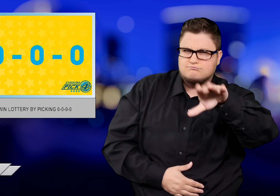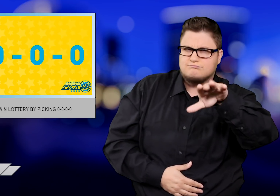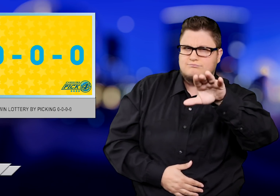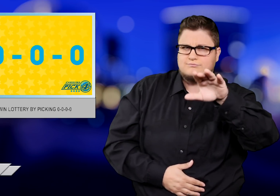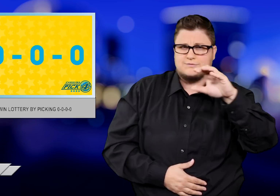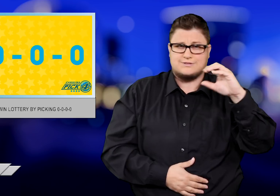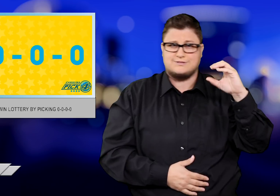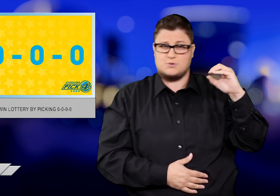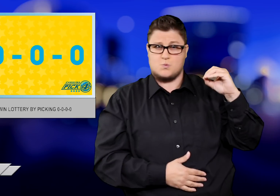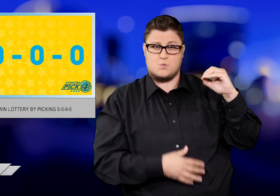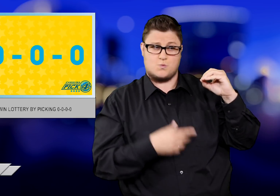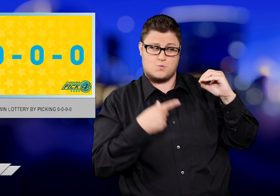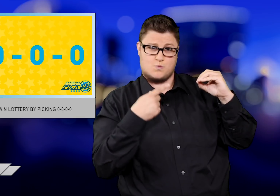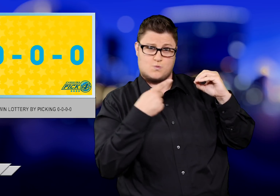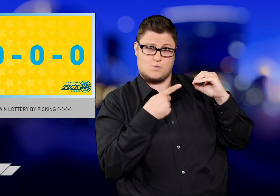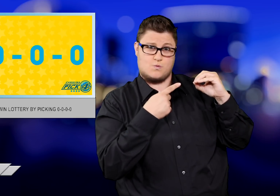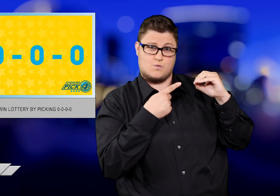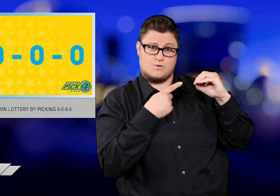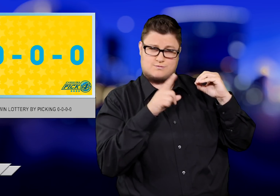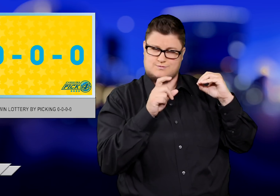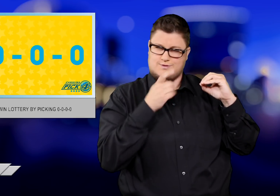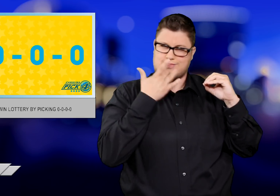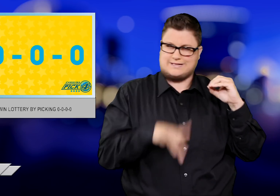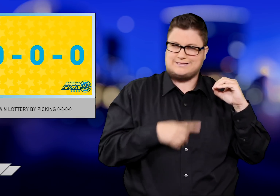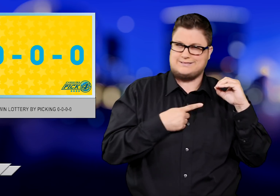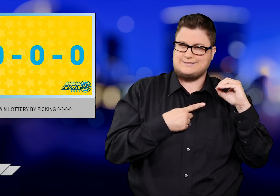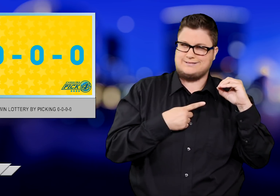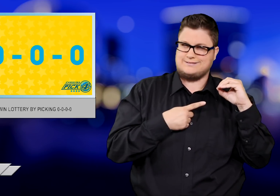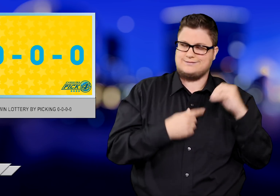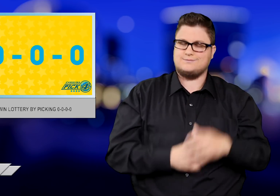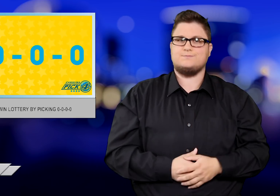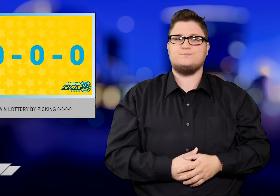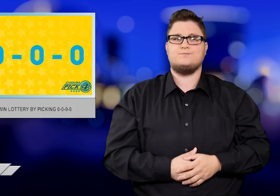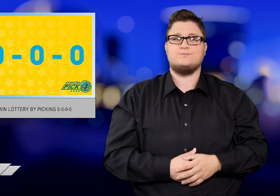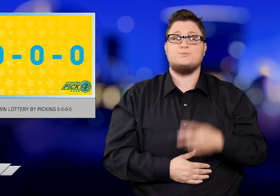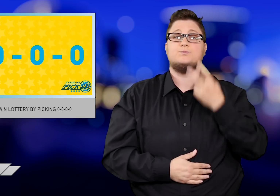How about lucky zero?